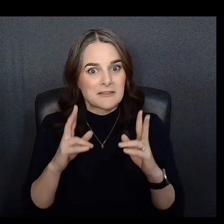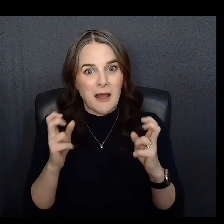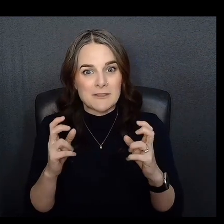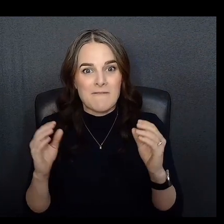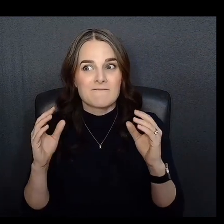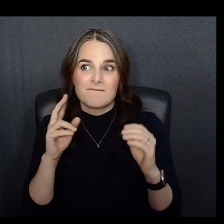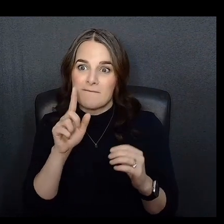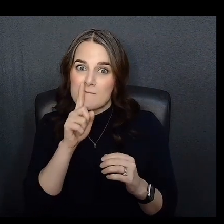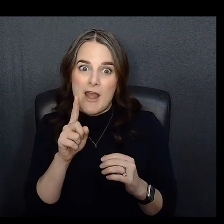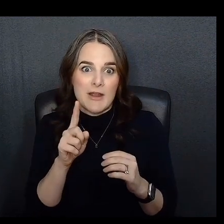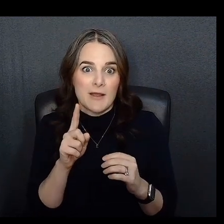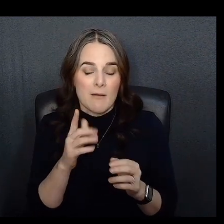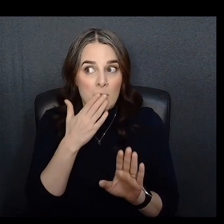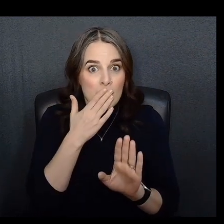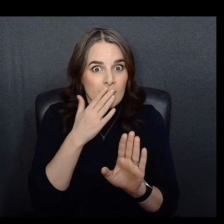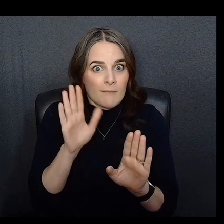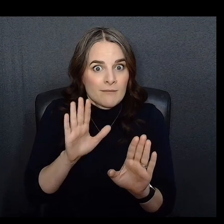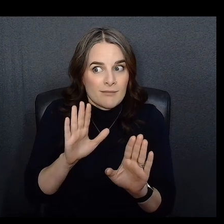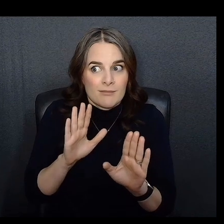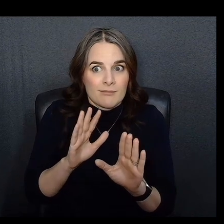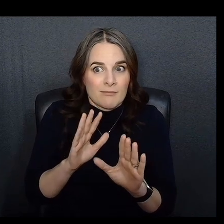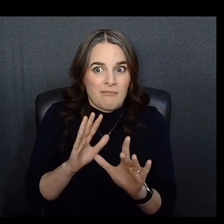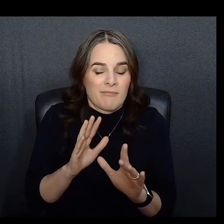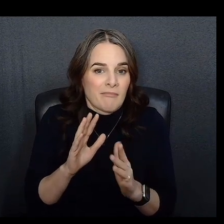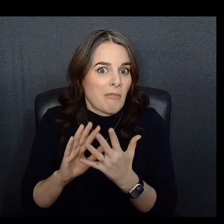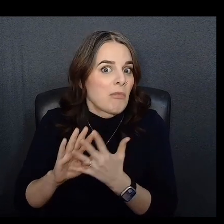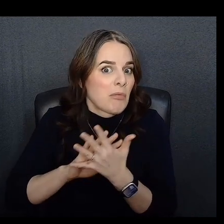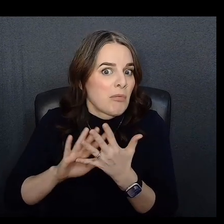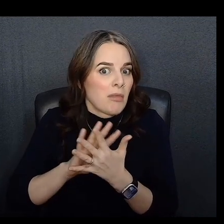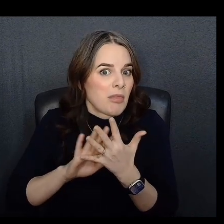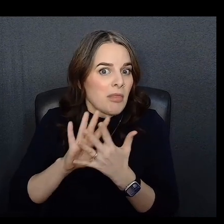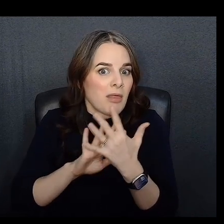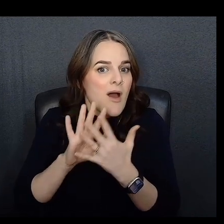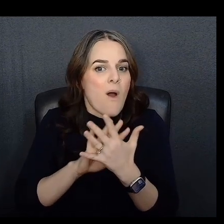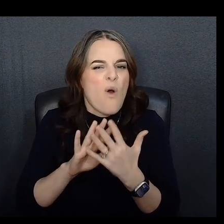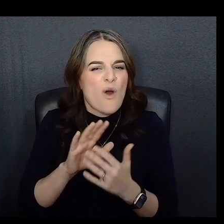or we tiptoe around these ideas, these conversations.